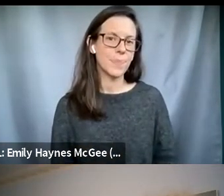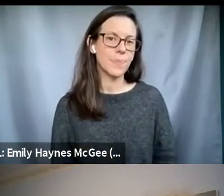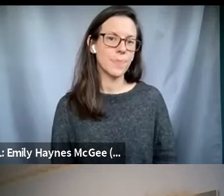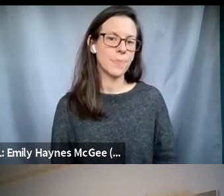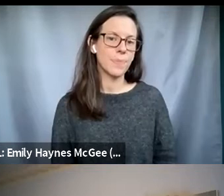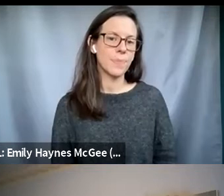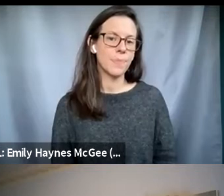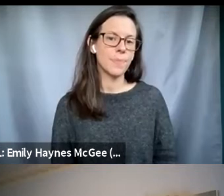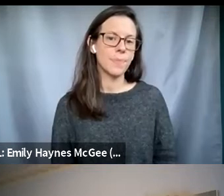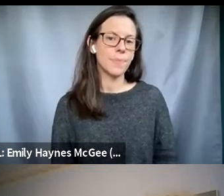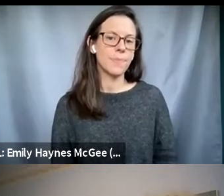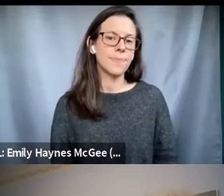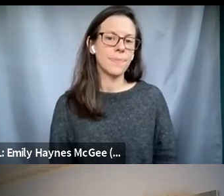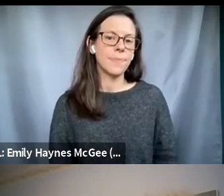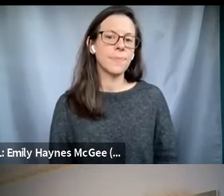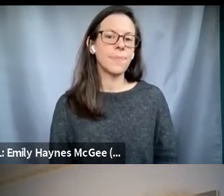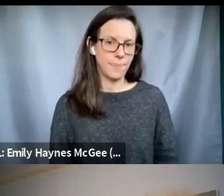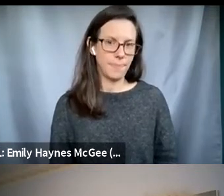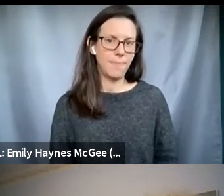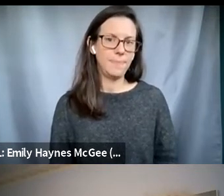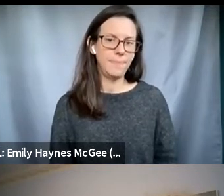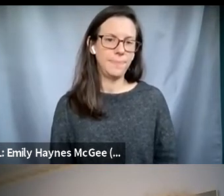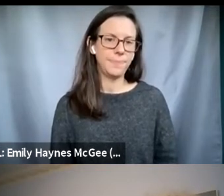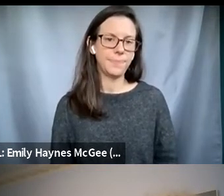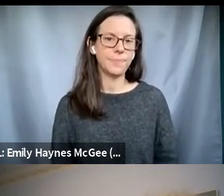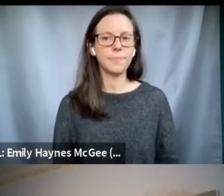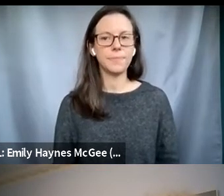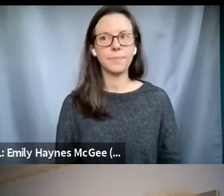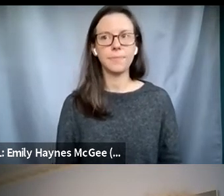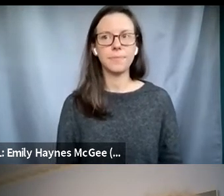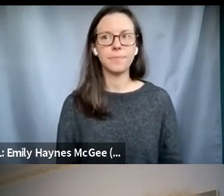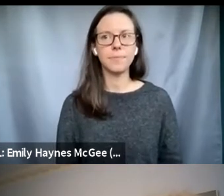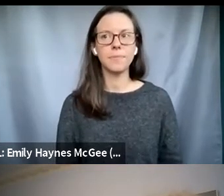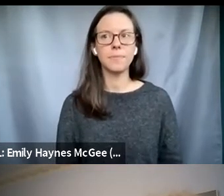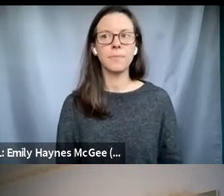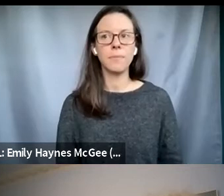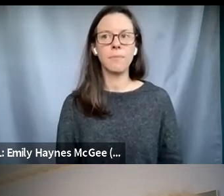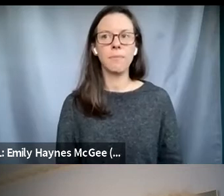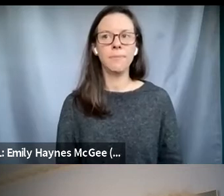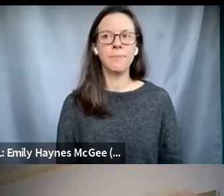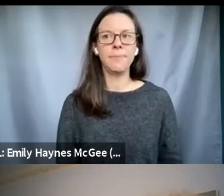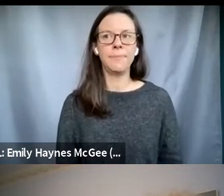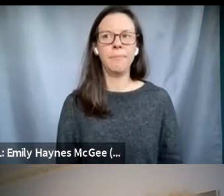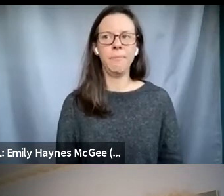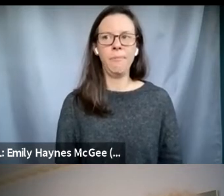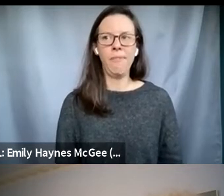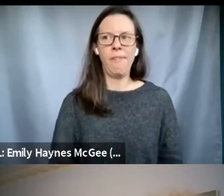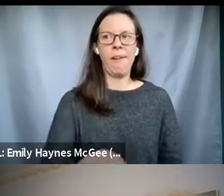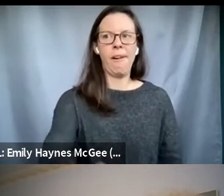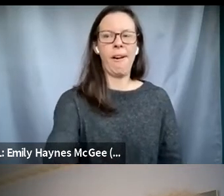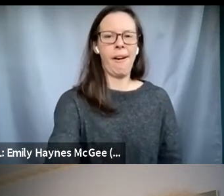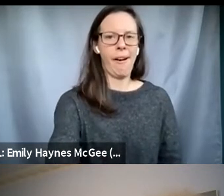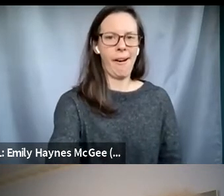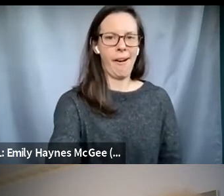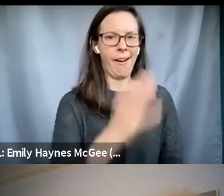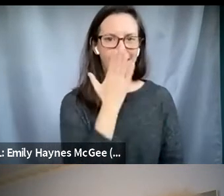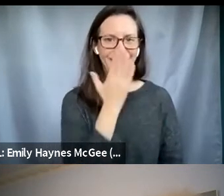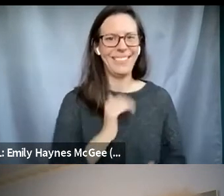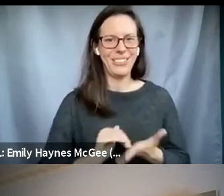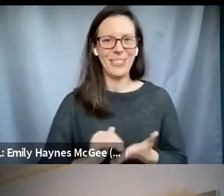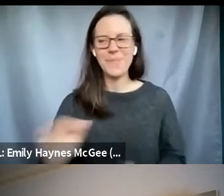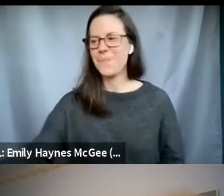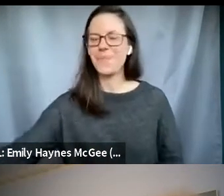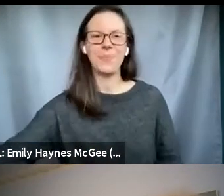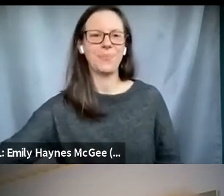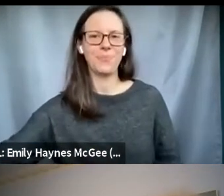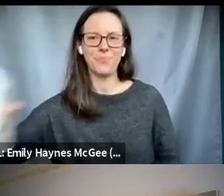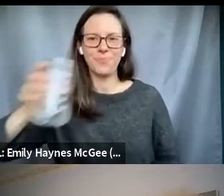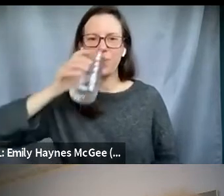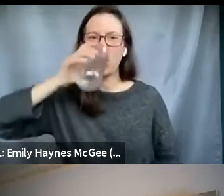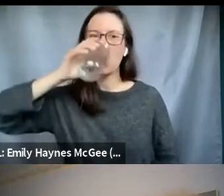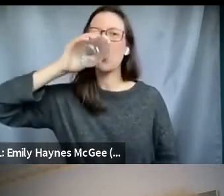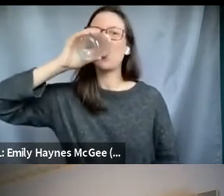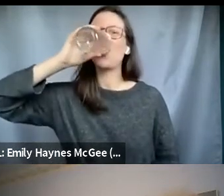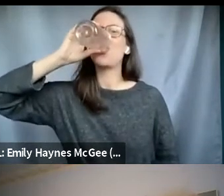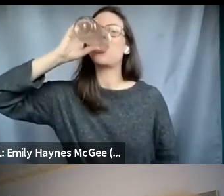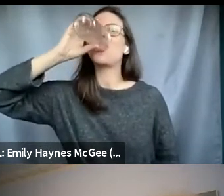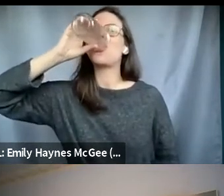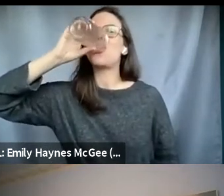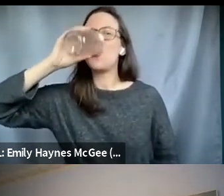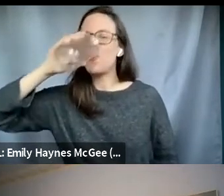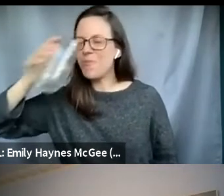I see lots of familiar faces or familiar names.